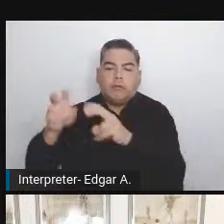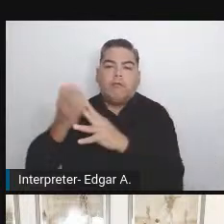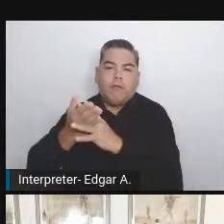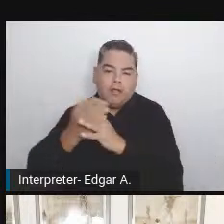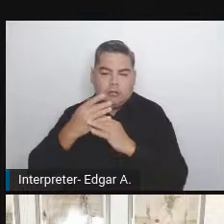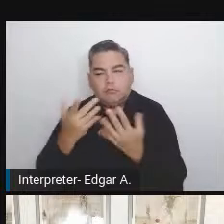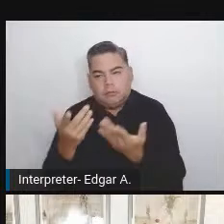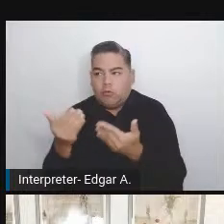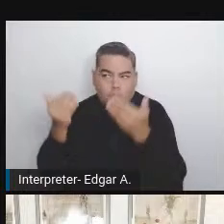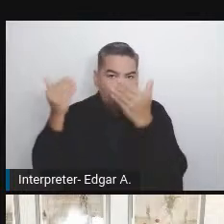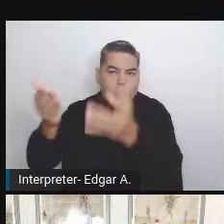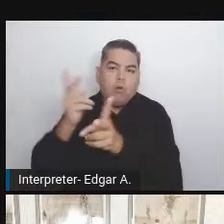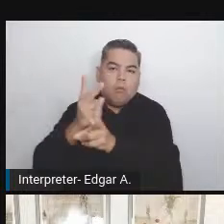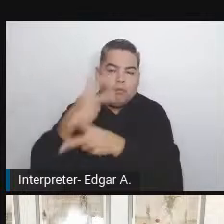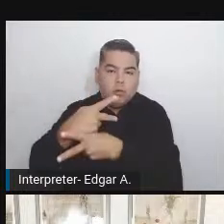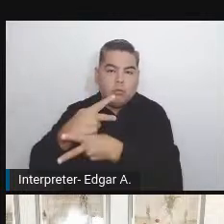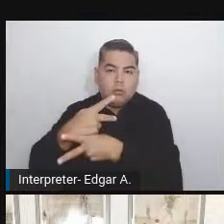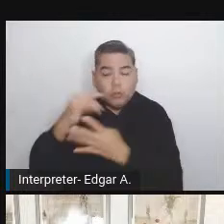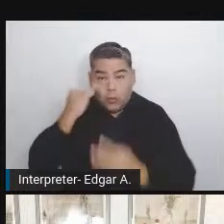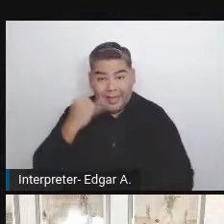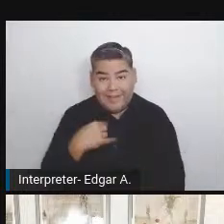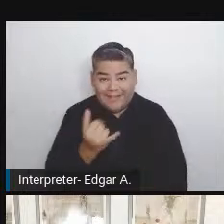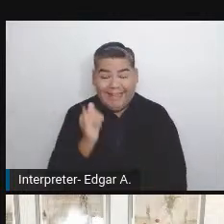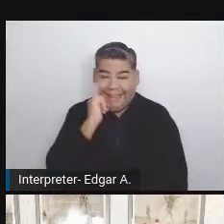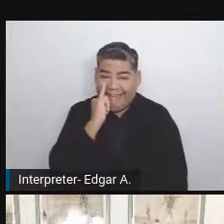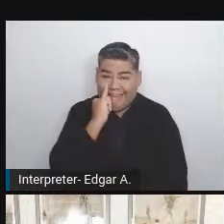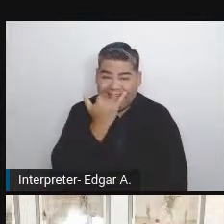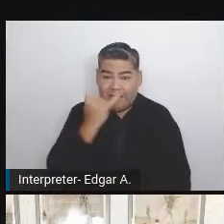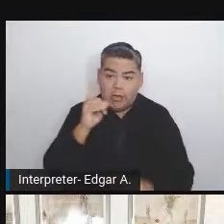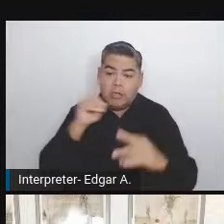reach the last step and transfer files to production. If there